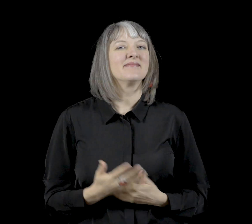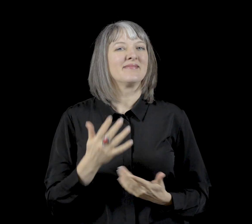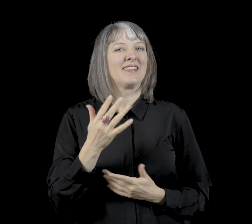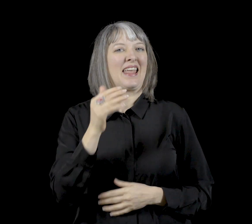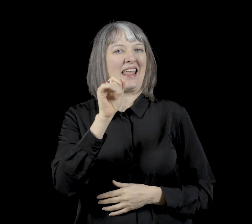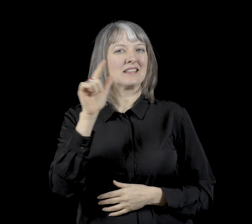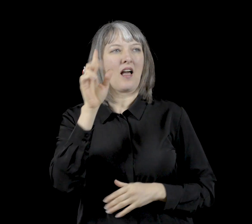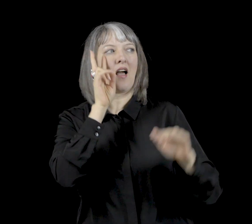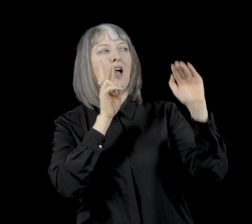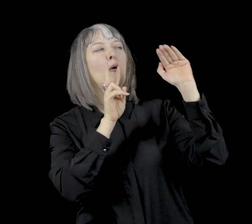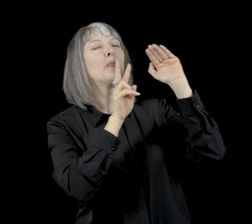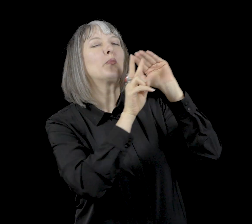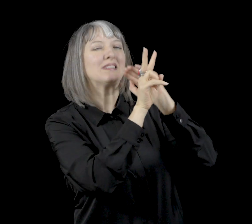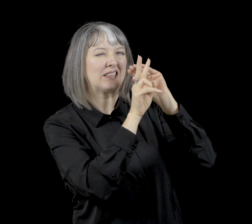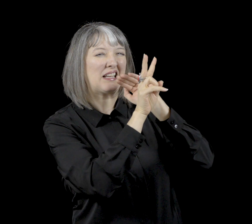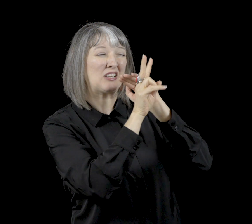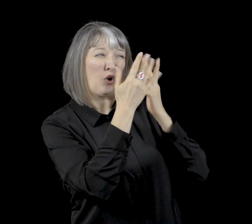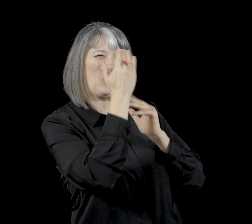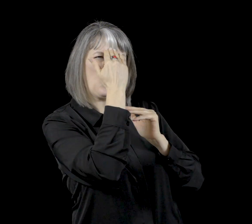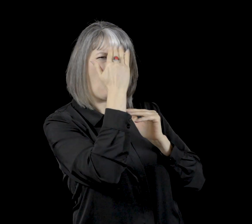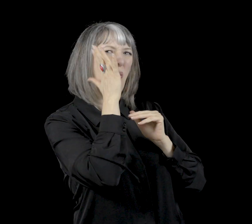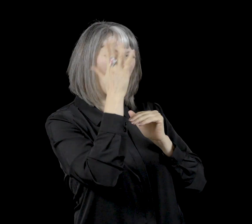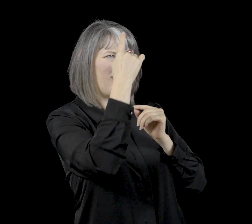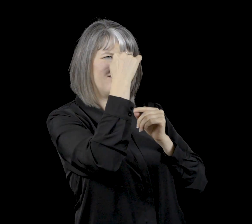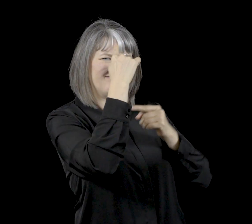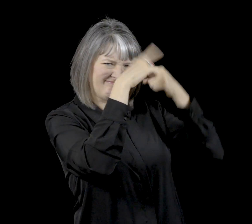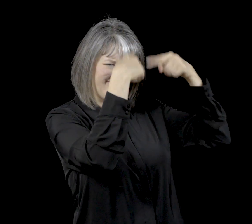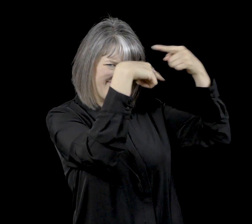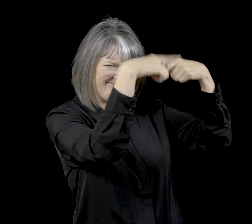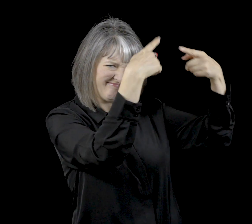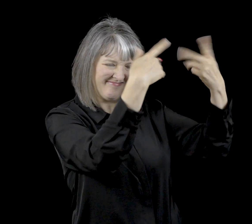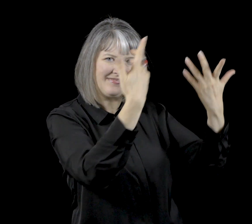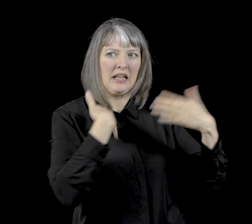ASL almost predicts this thinking process.